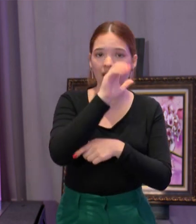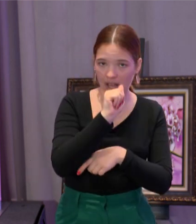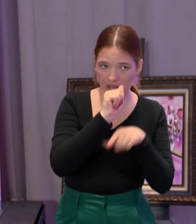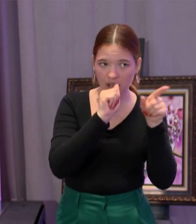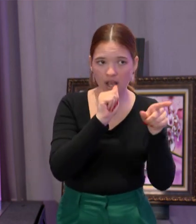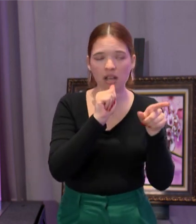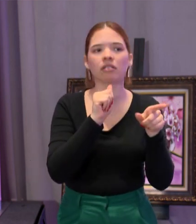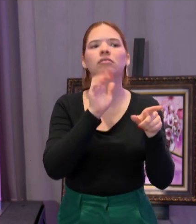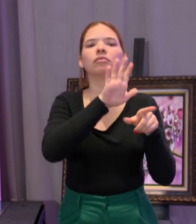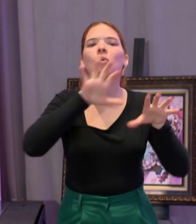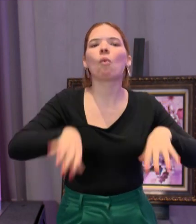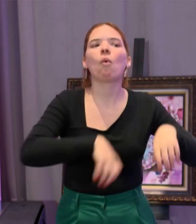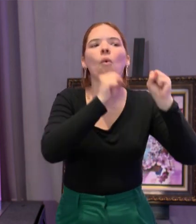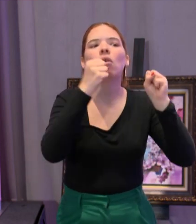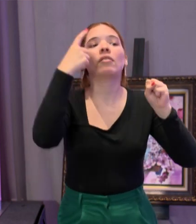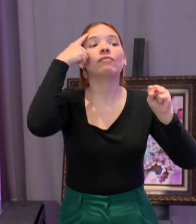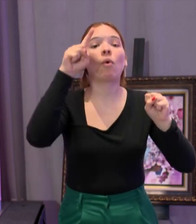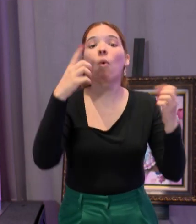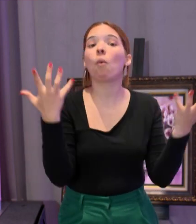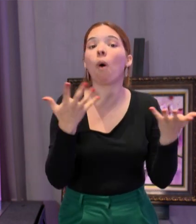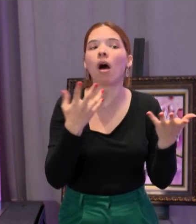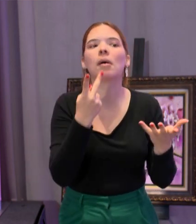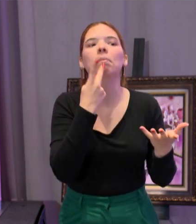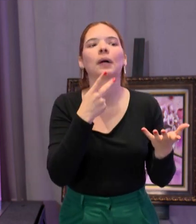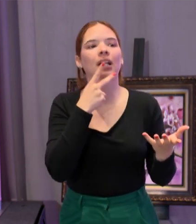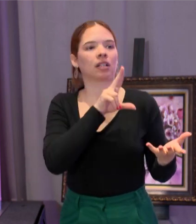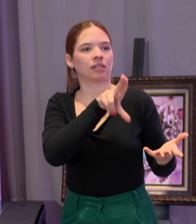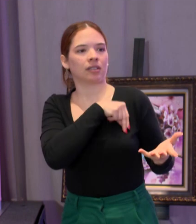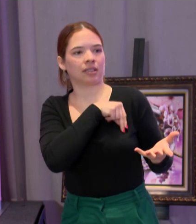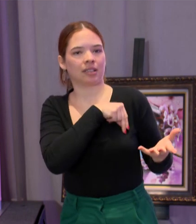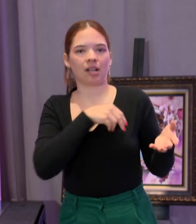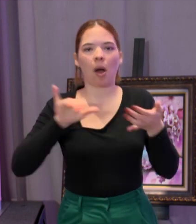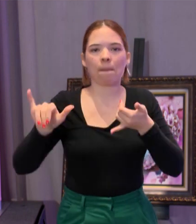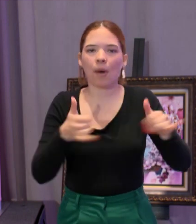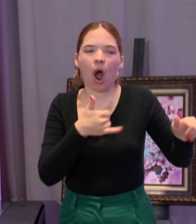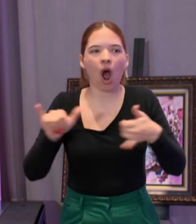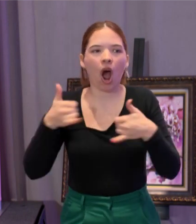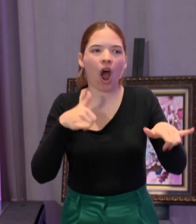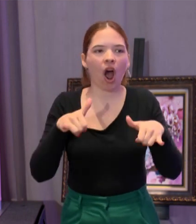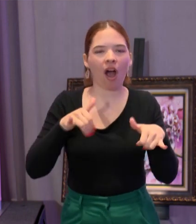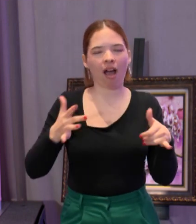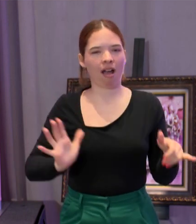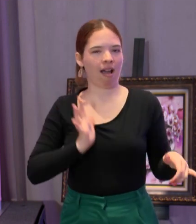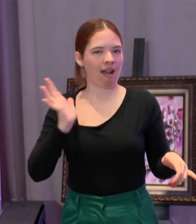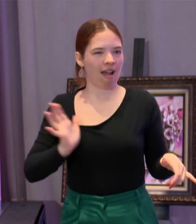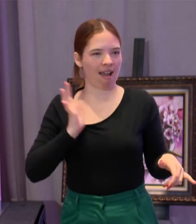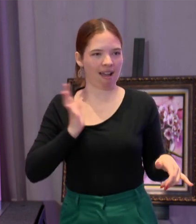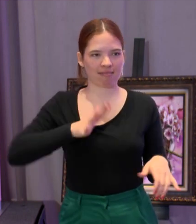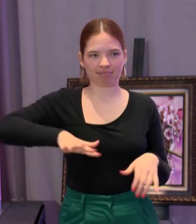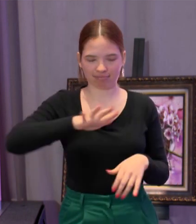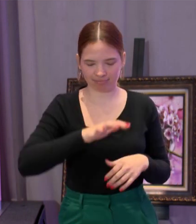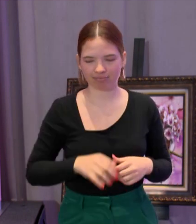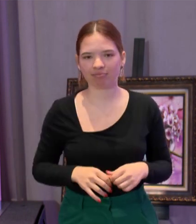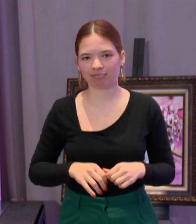TCMA RONALD REAGAN BUILDING FOR THE PINK TIE PARTY AND DOWNTOWN BUSINESS IMPROVEMENT DISTRICT